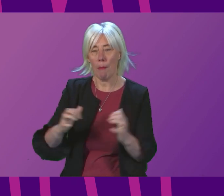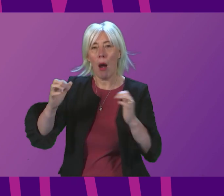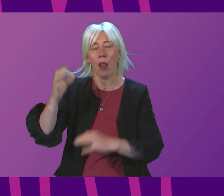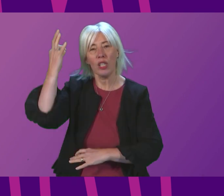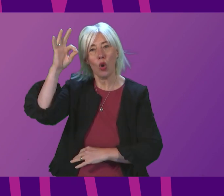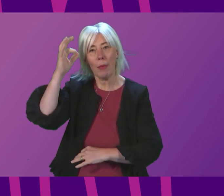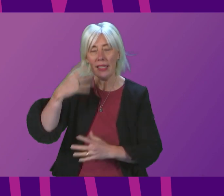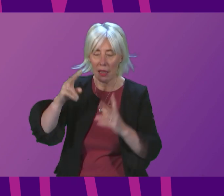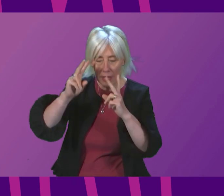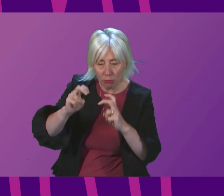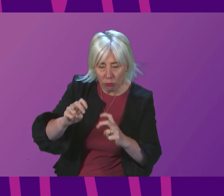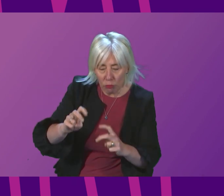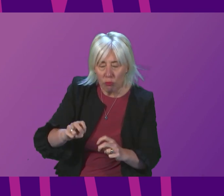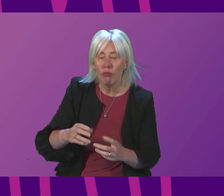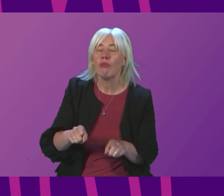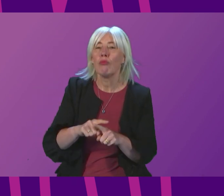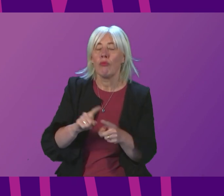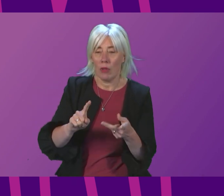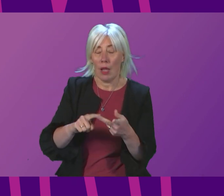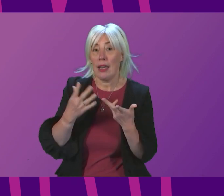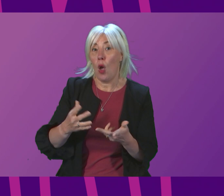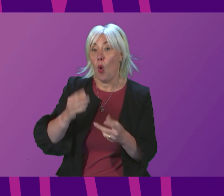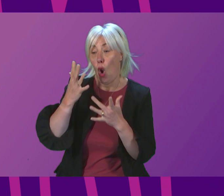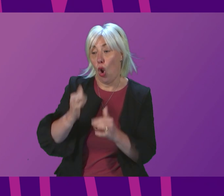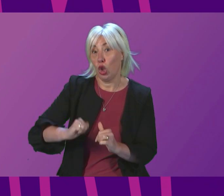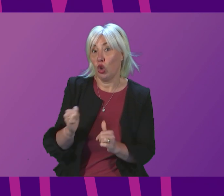into the issue and we have now had a major Audit Scotland review.